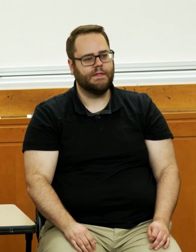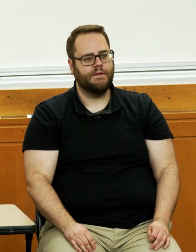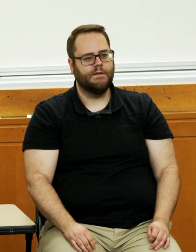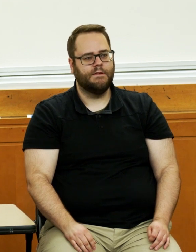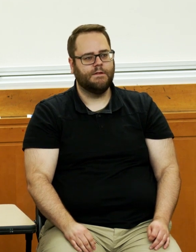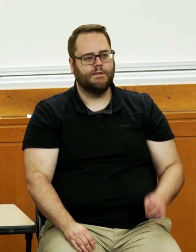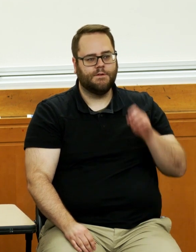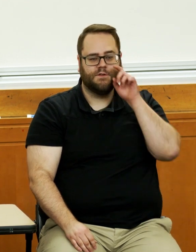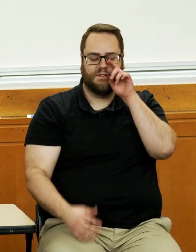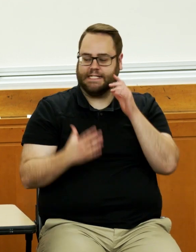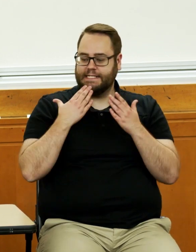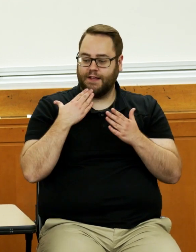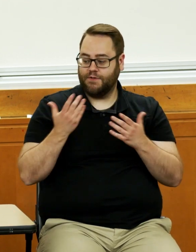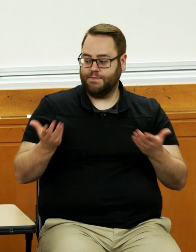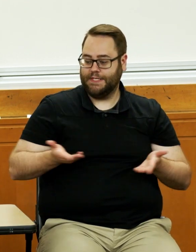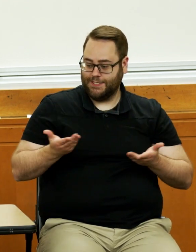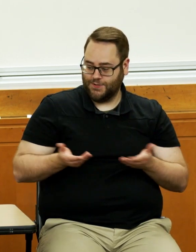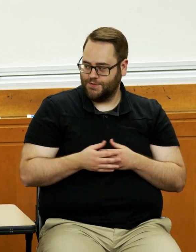Thank you for being here. Thank you.